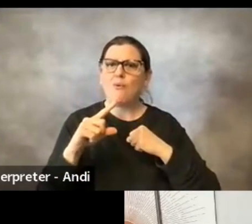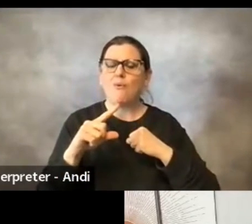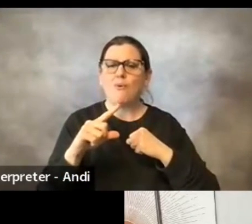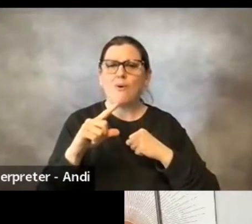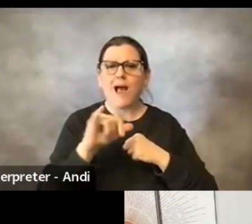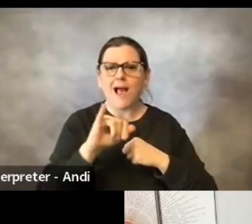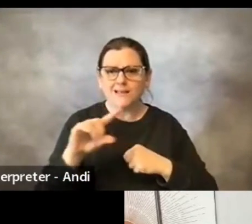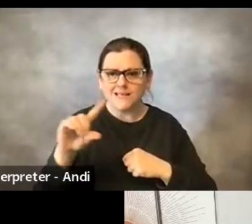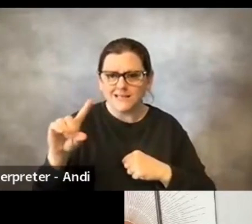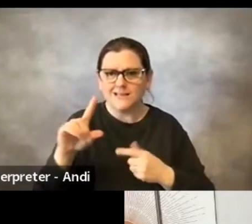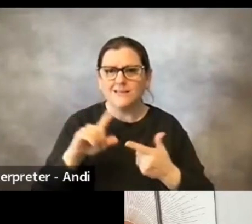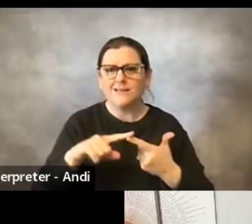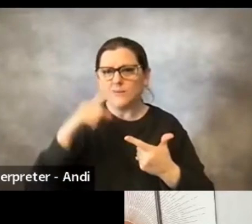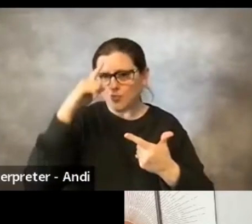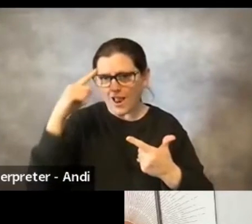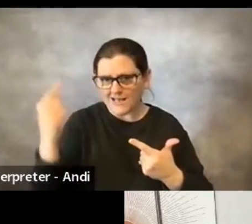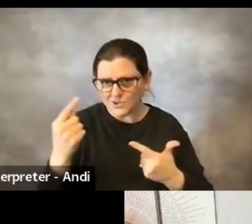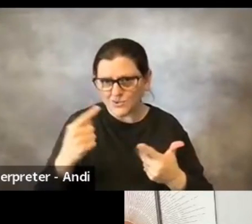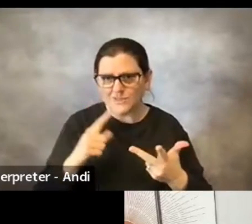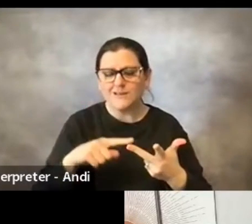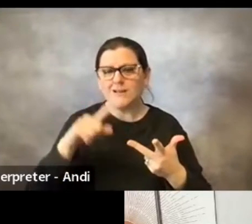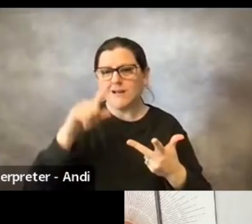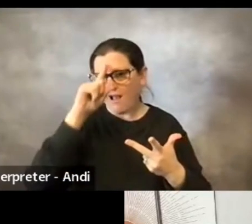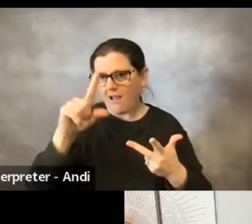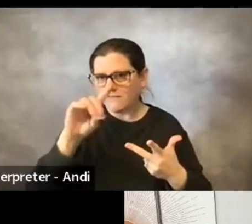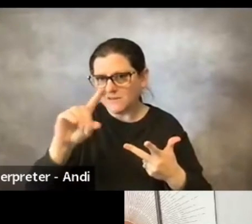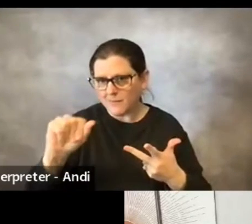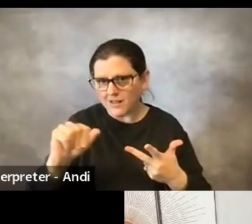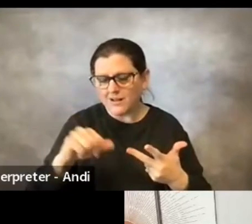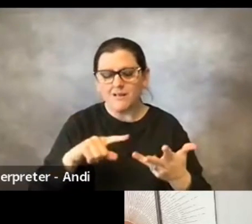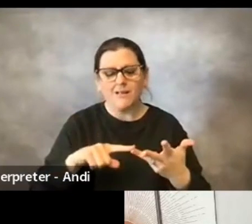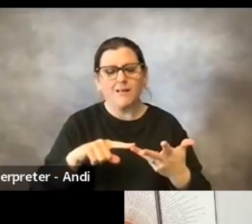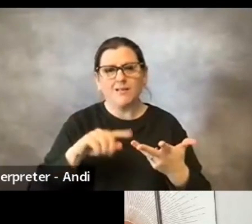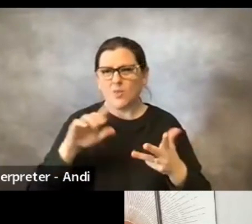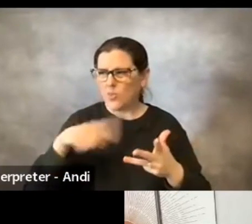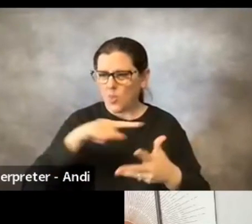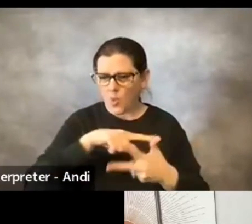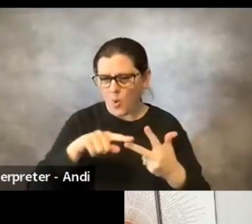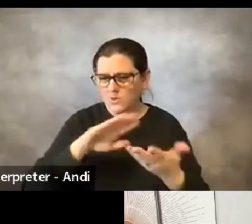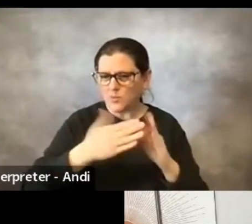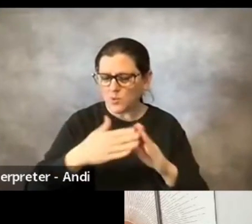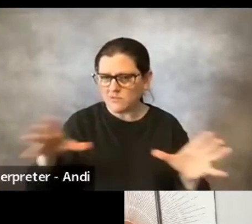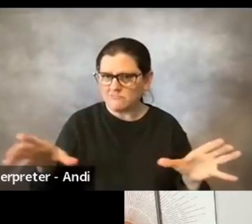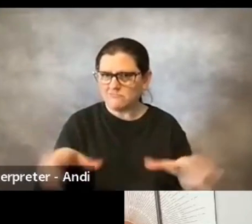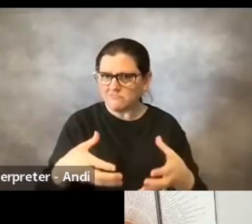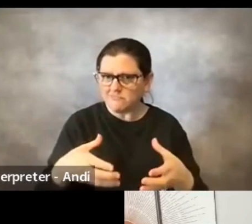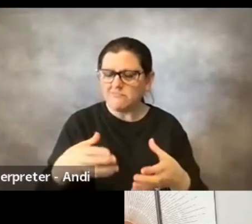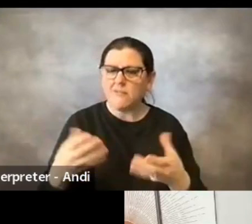brain injury, cognitive disability, communities together with with behavioral health? And